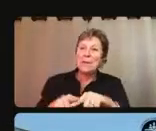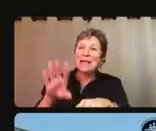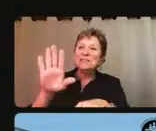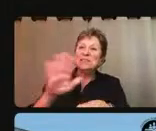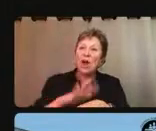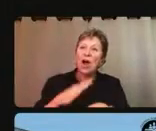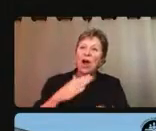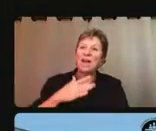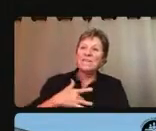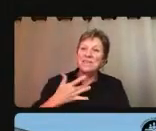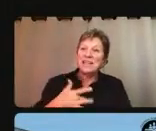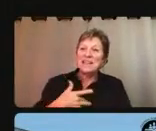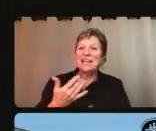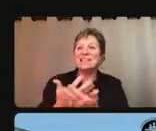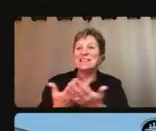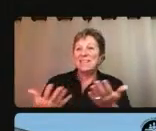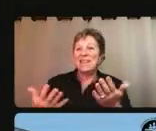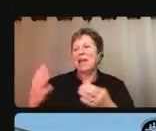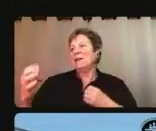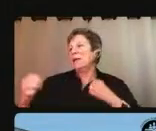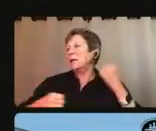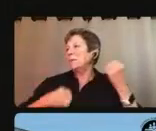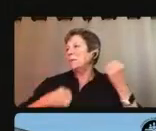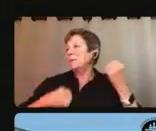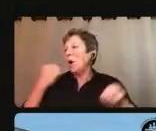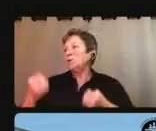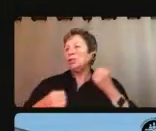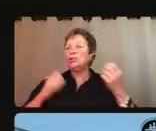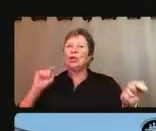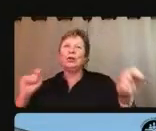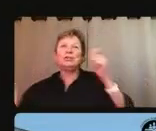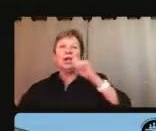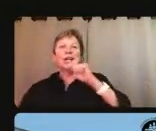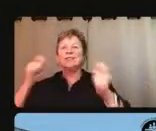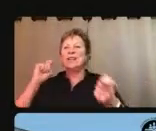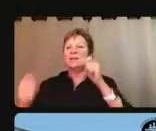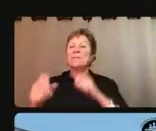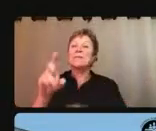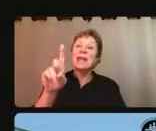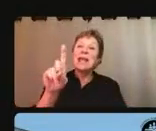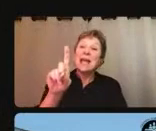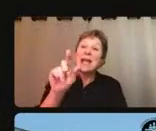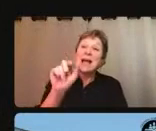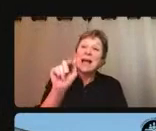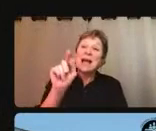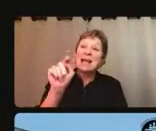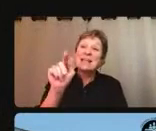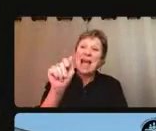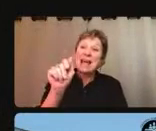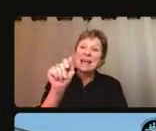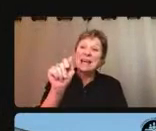IF A SUBJECTIVE AND IT'S BASED